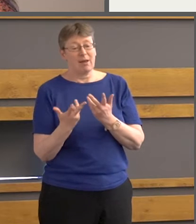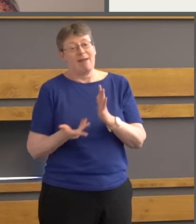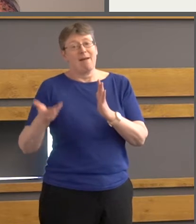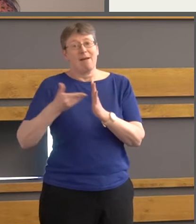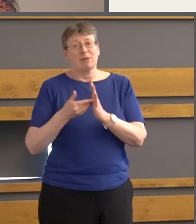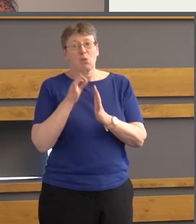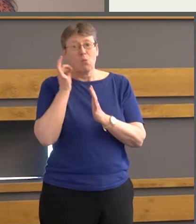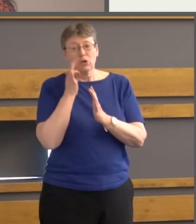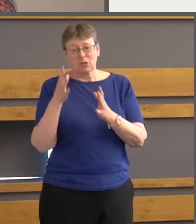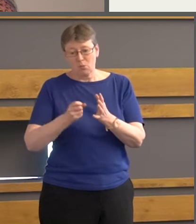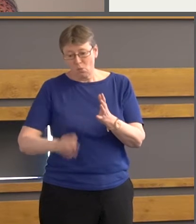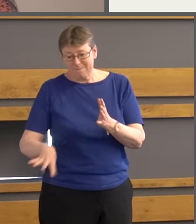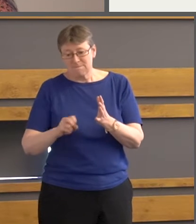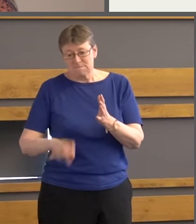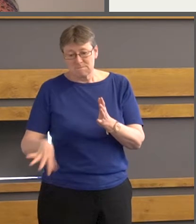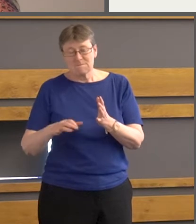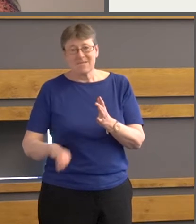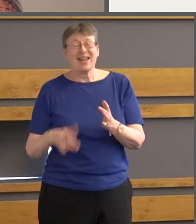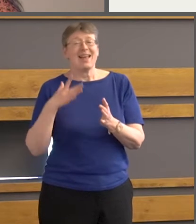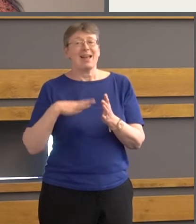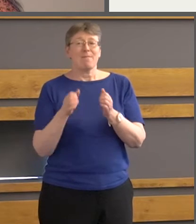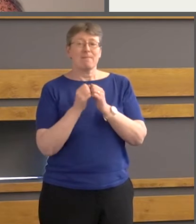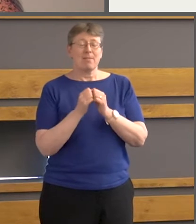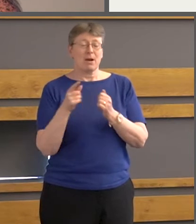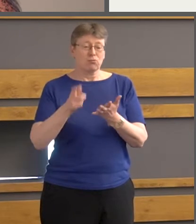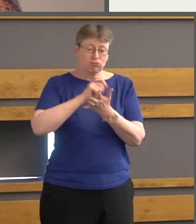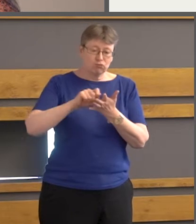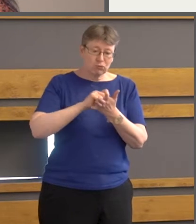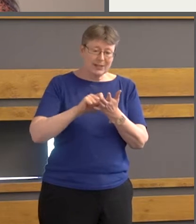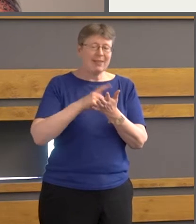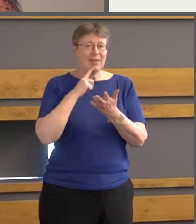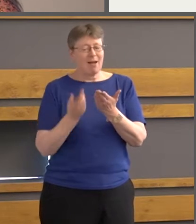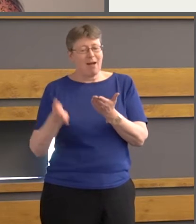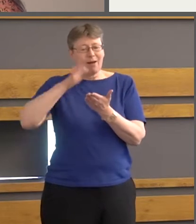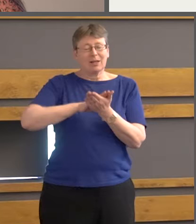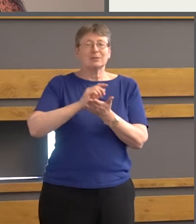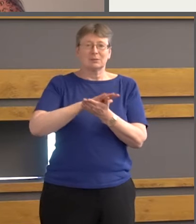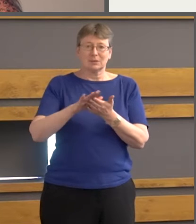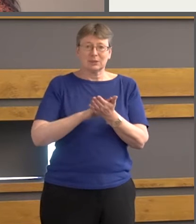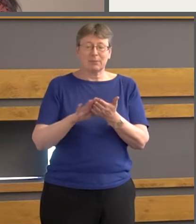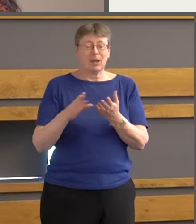And if the paper was going to be used for writing, there was then a thin coating that was applied. This was dried and pressed,